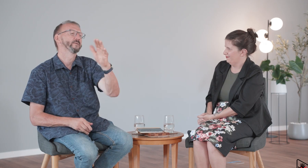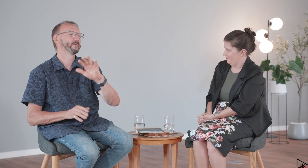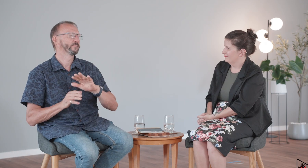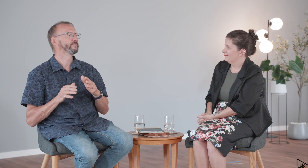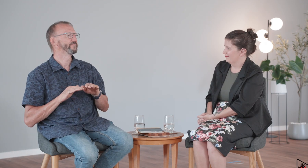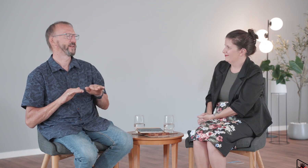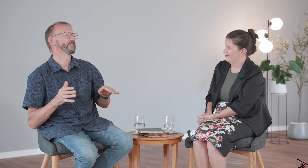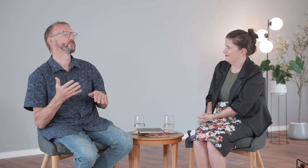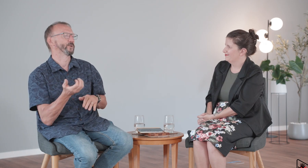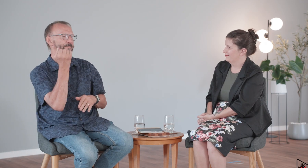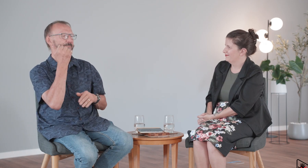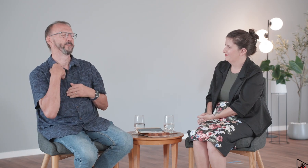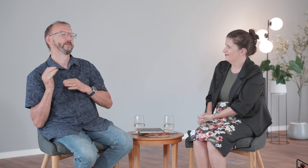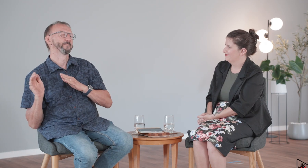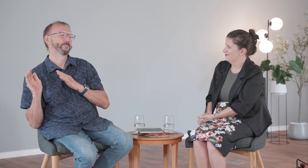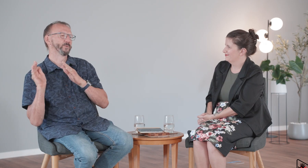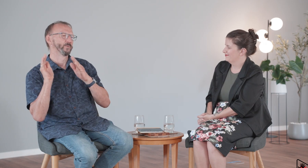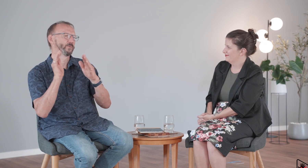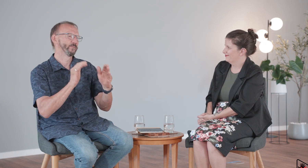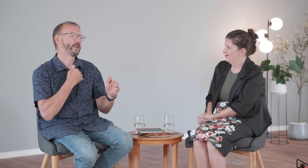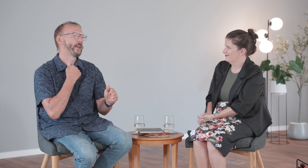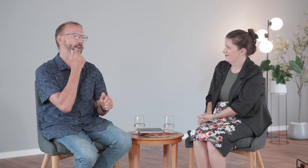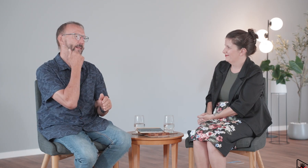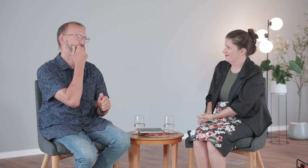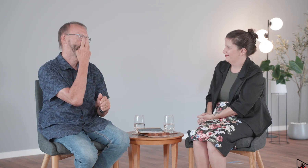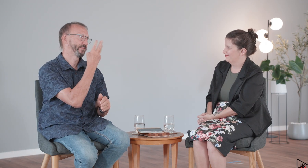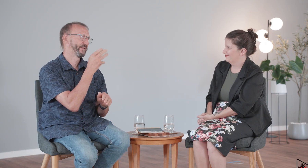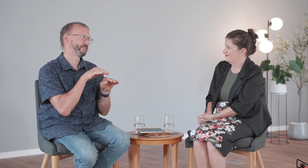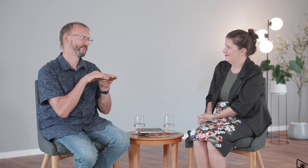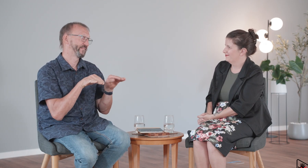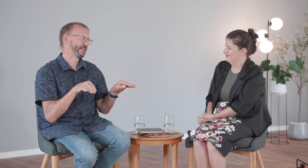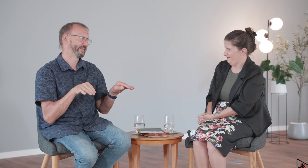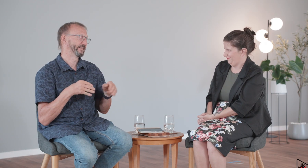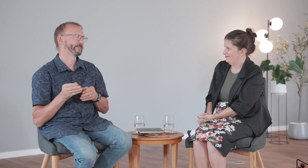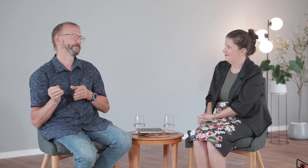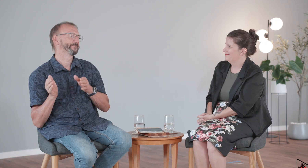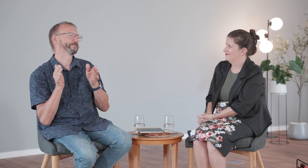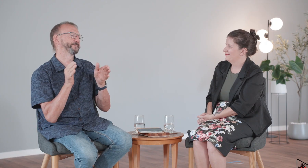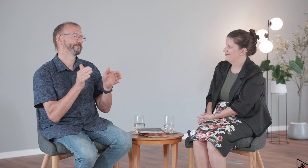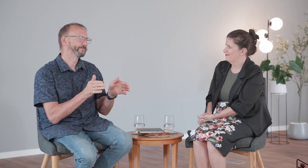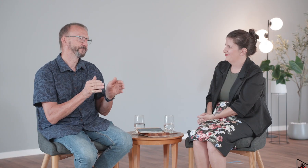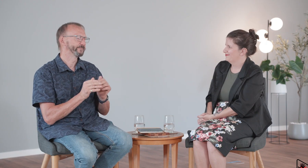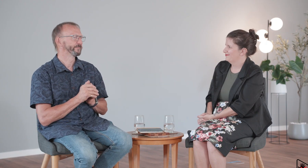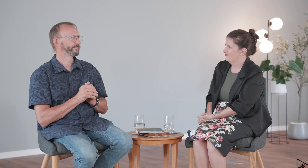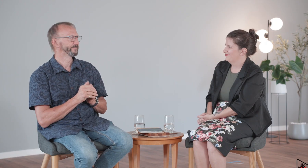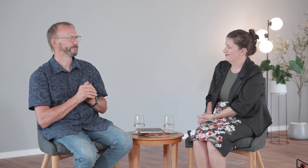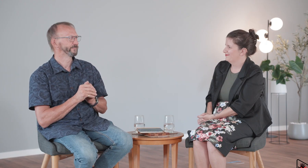across the front and the rest went back further on the section. So we were in flat number three